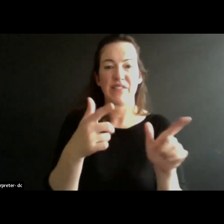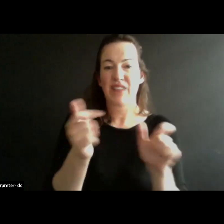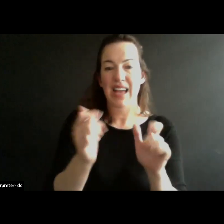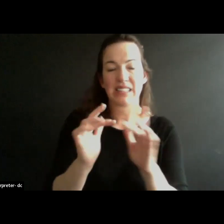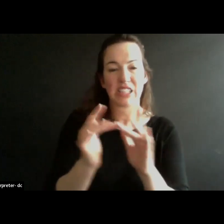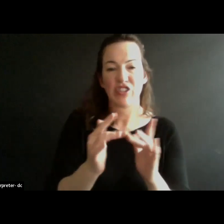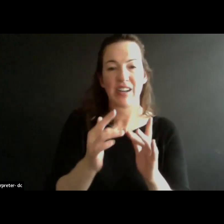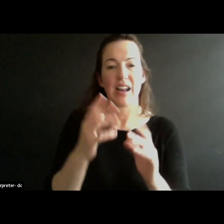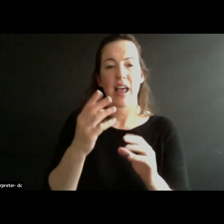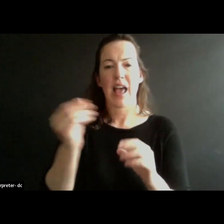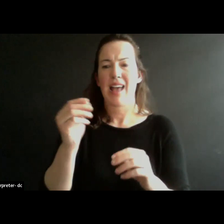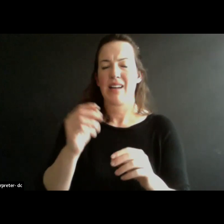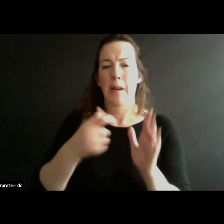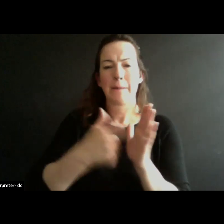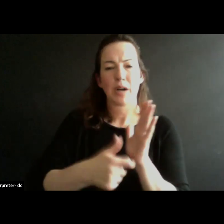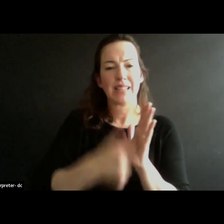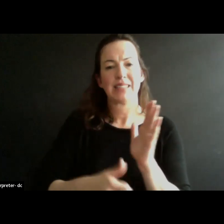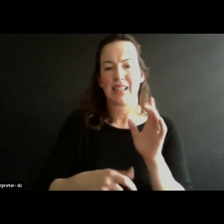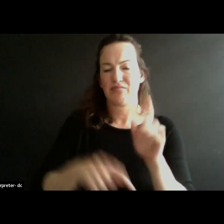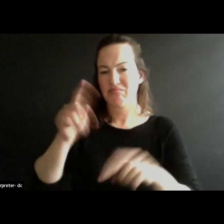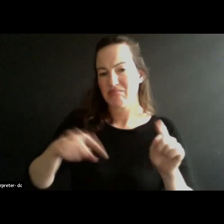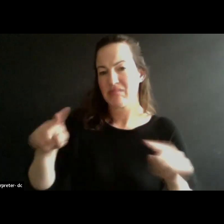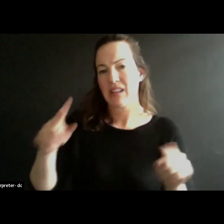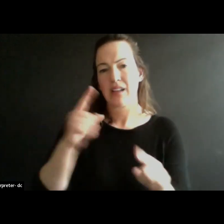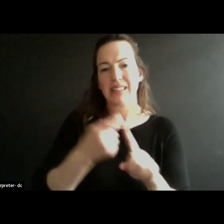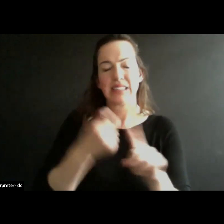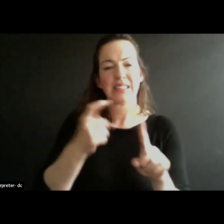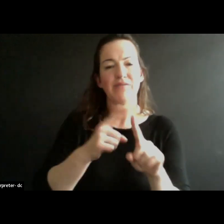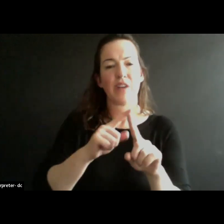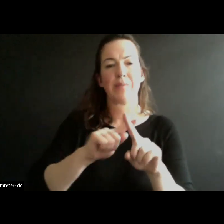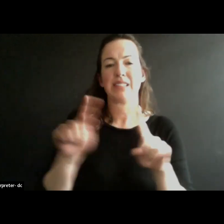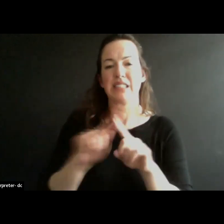and offered pricing by some big Internet providers that sometimes can disband, disadvantage lower